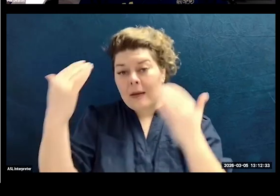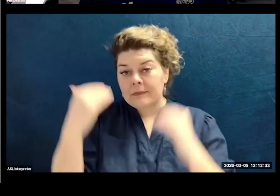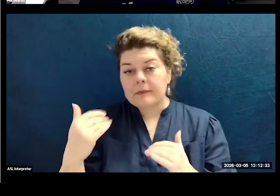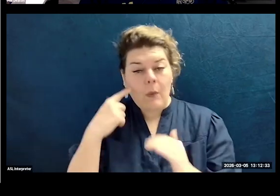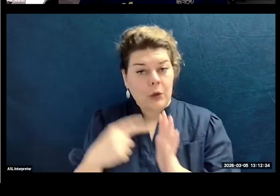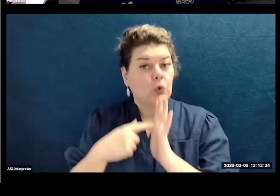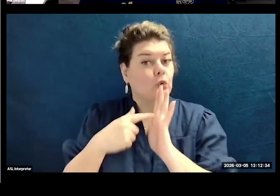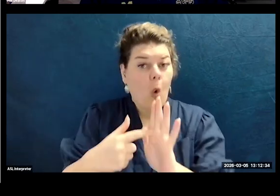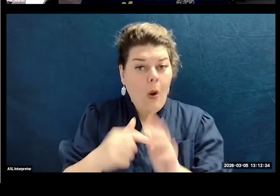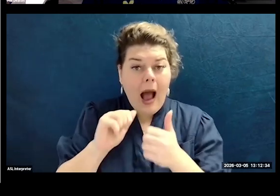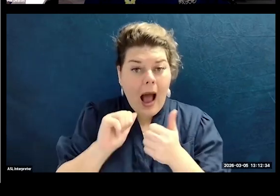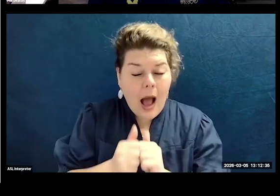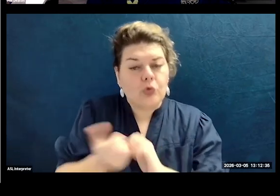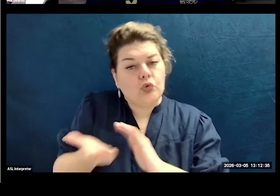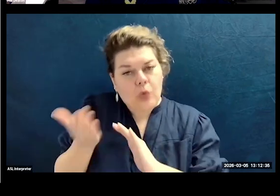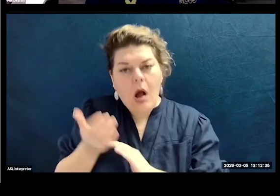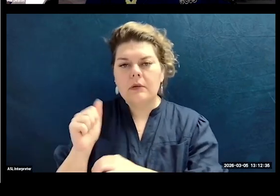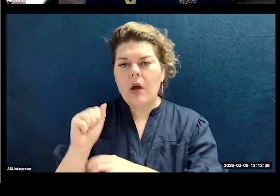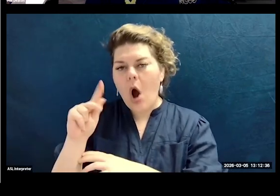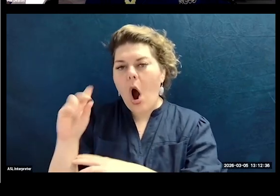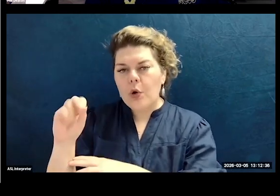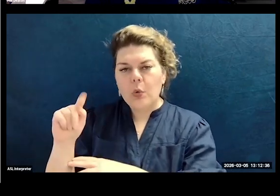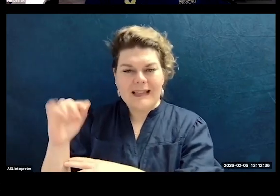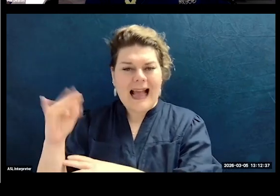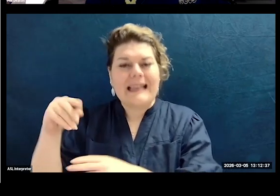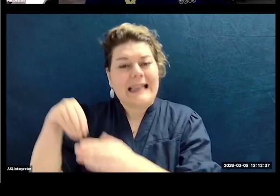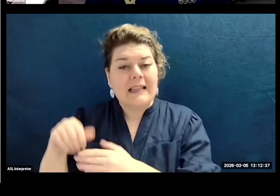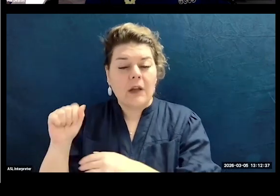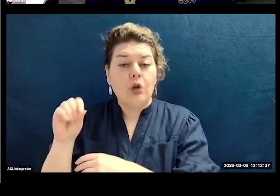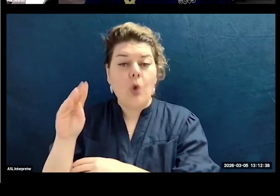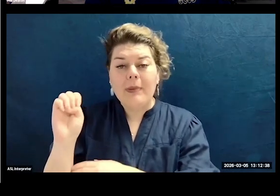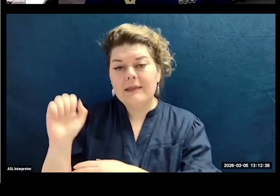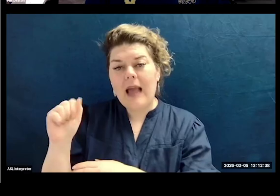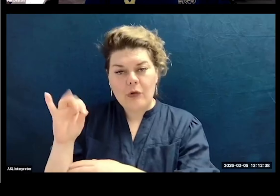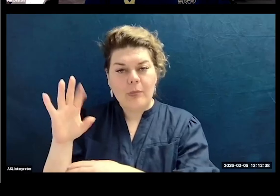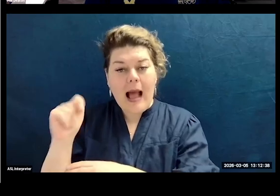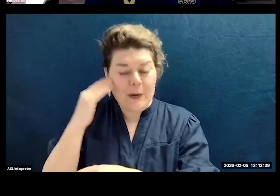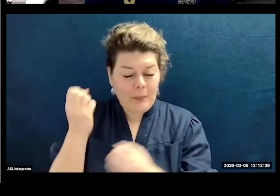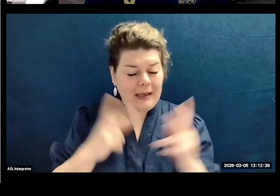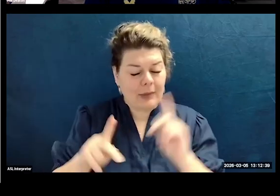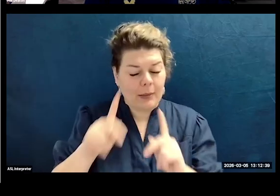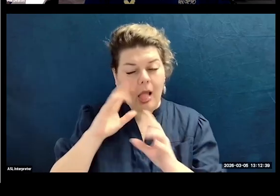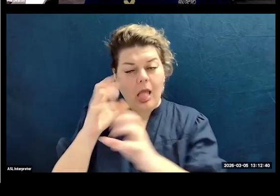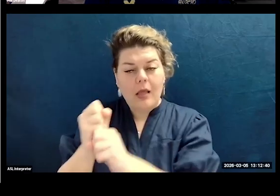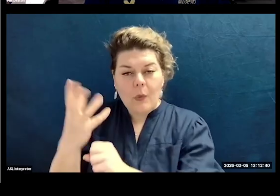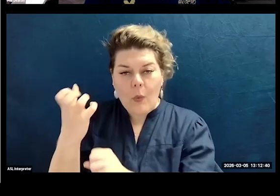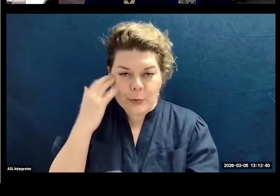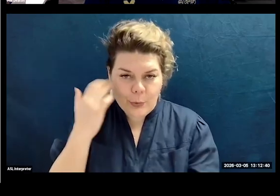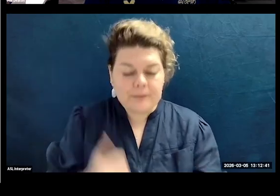how you can run auto-tagging in Adobe Acrobat because we know that this is something that a lot of folks are interested in. So, I'm gonna share my screen.